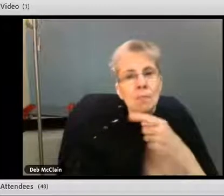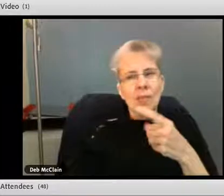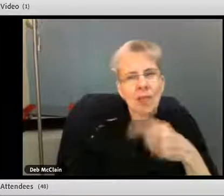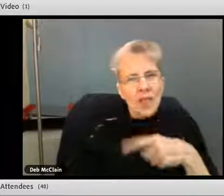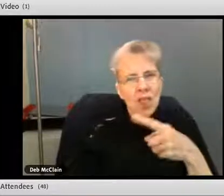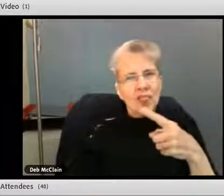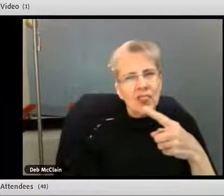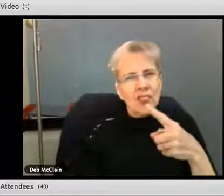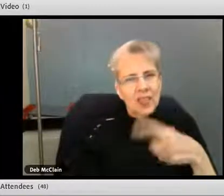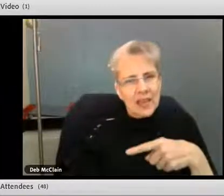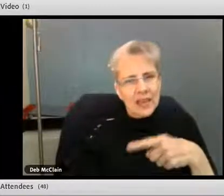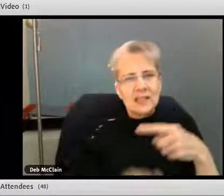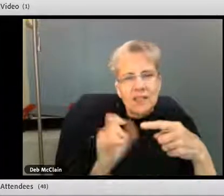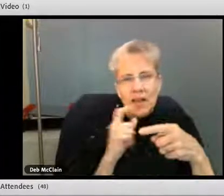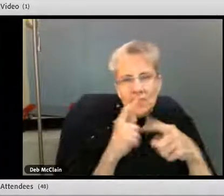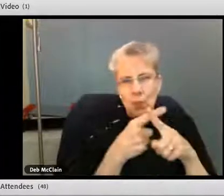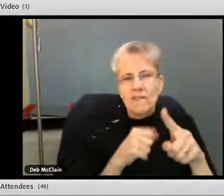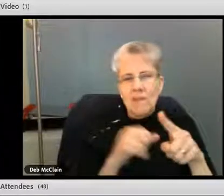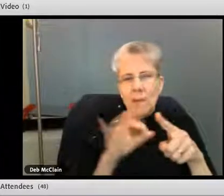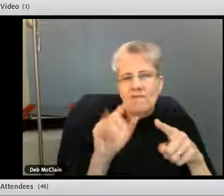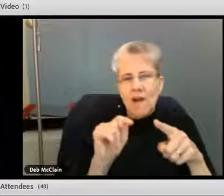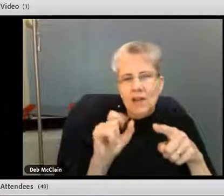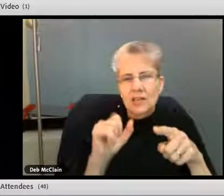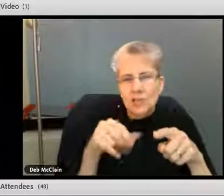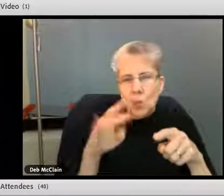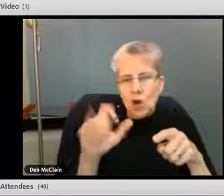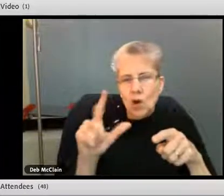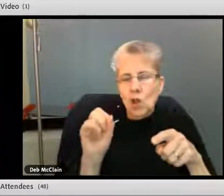or through Creative Market.